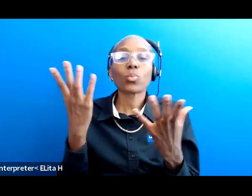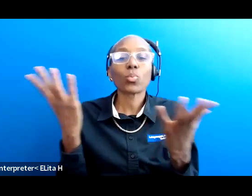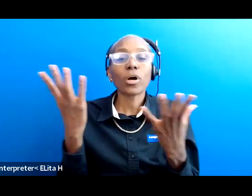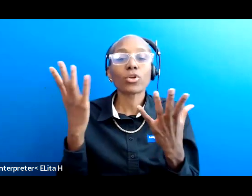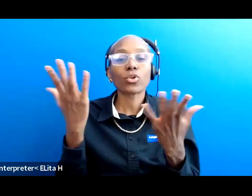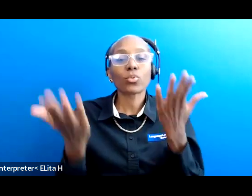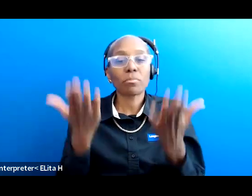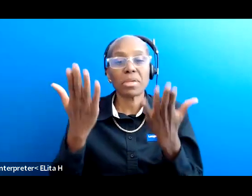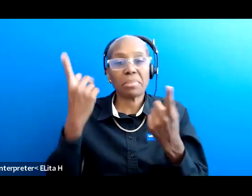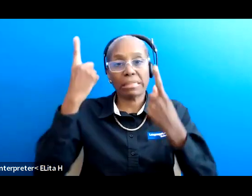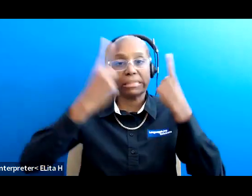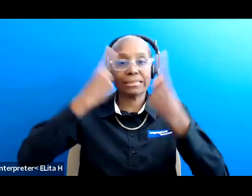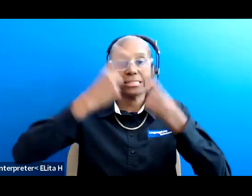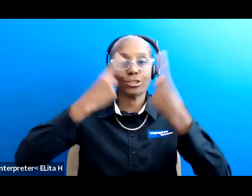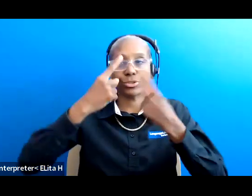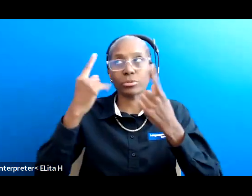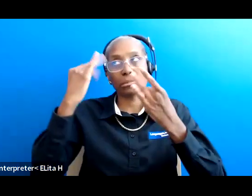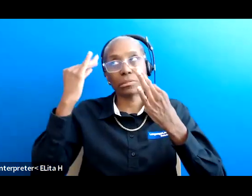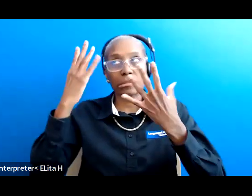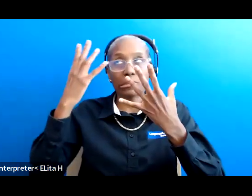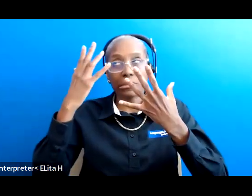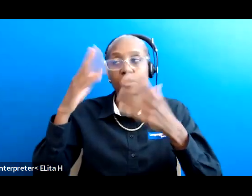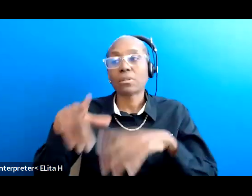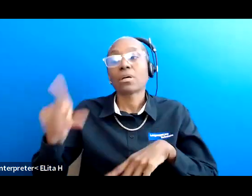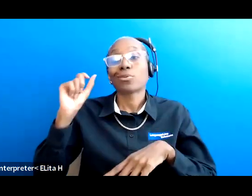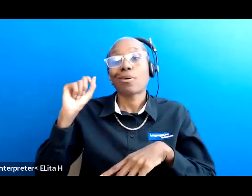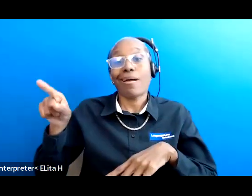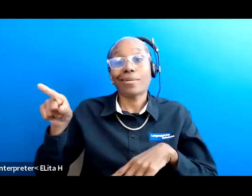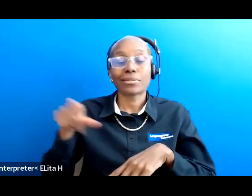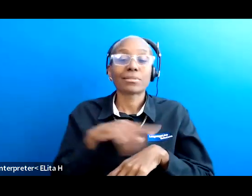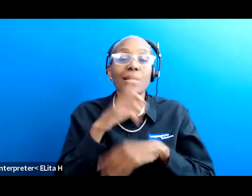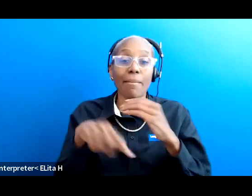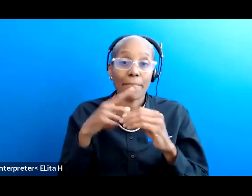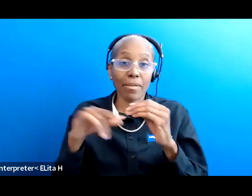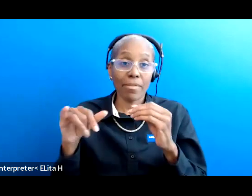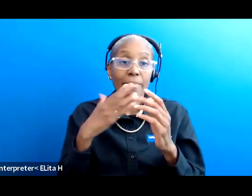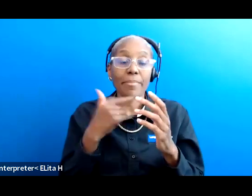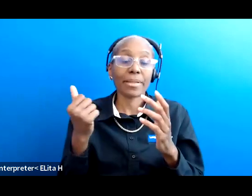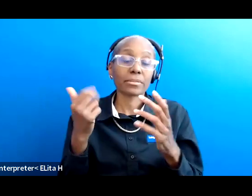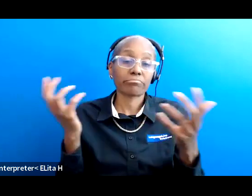but that seems to be the current best treatment for spasticity.